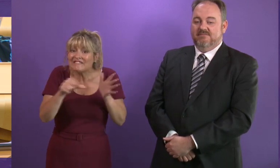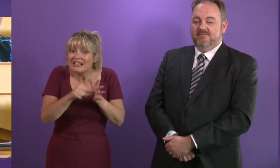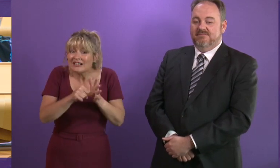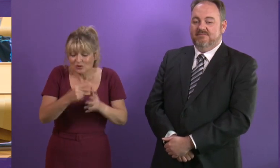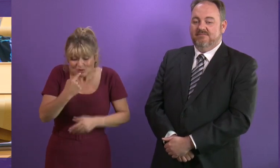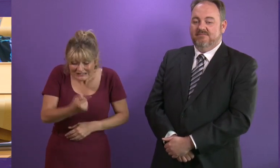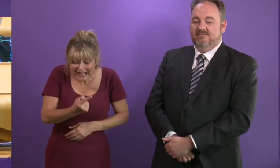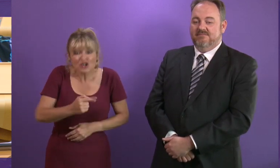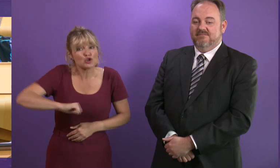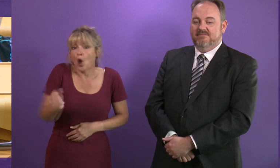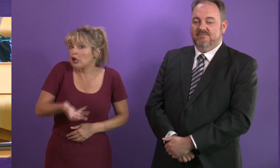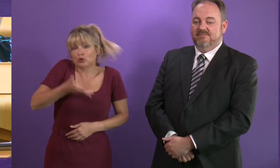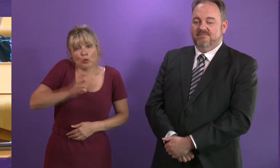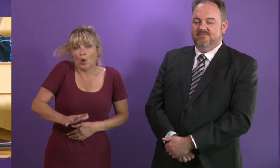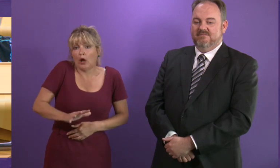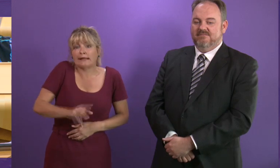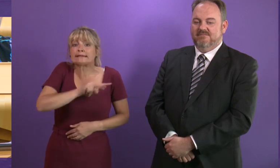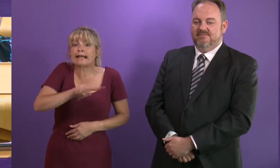a second independence referendum”.